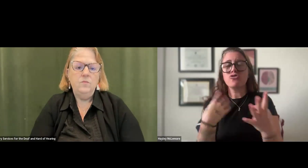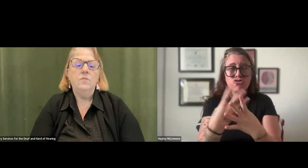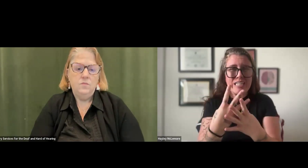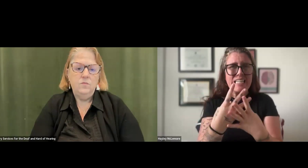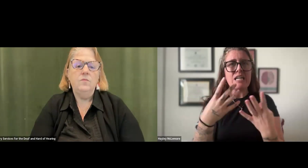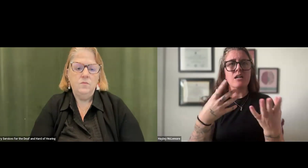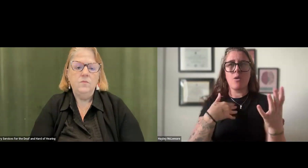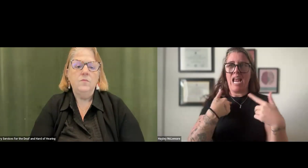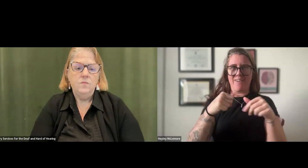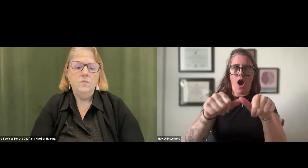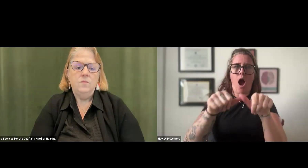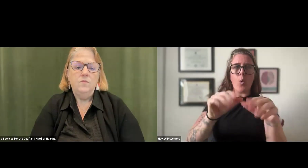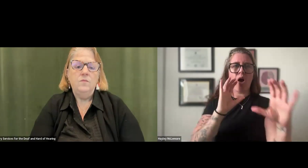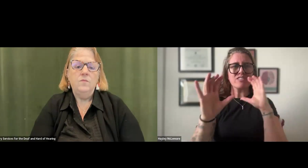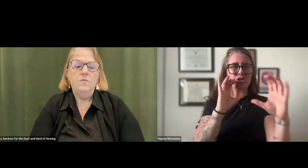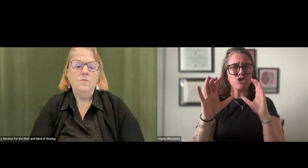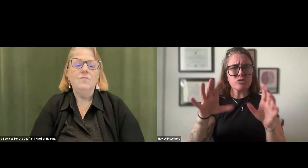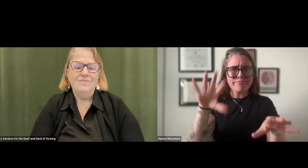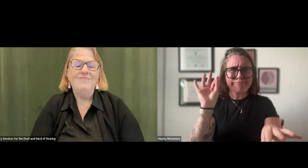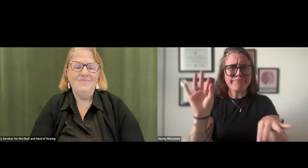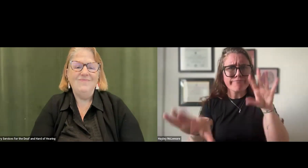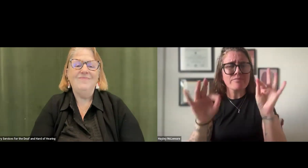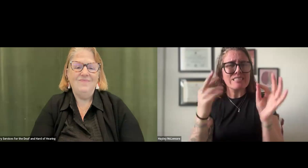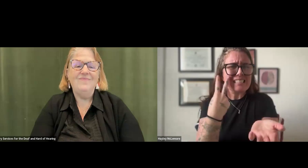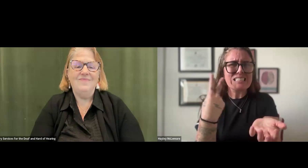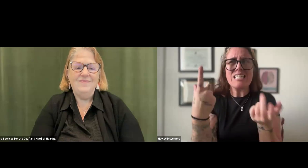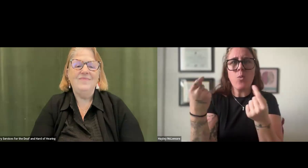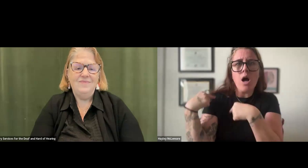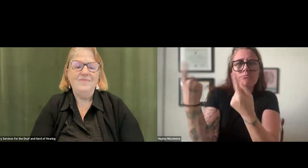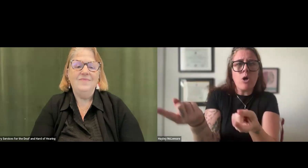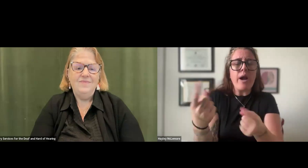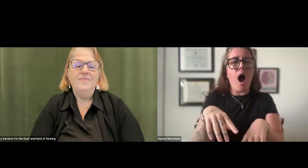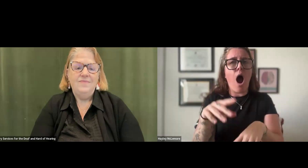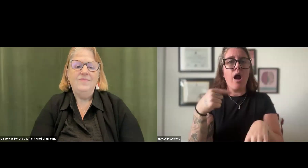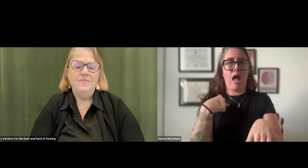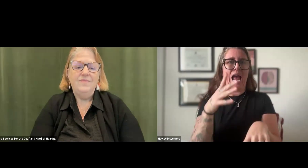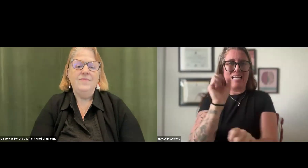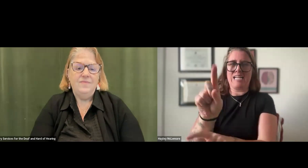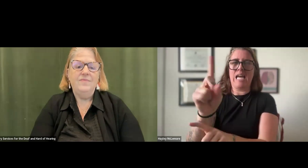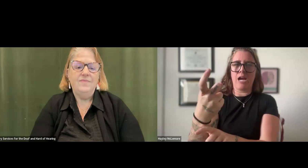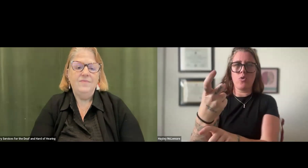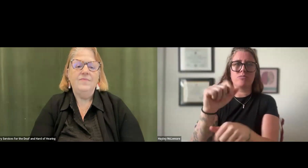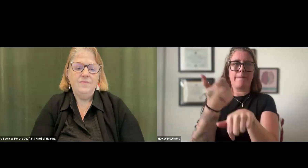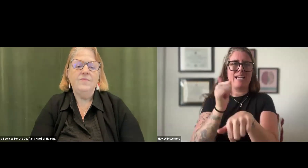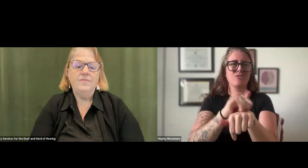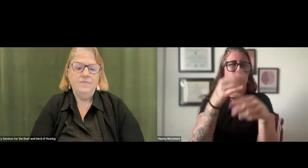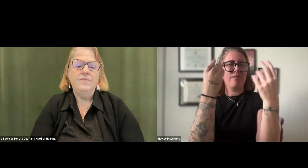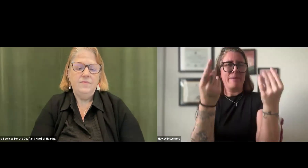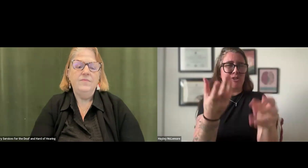and I would screen them for my documentation. And then we would have an ongoing conversation discussing about their depression, what's going on.